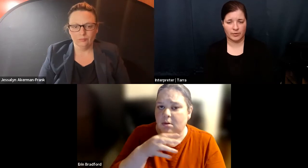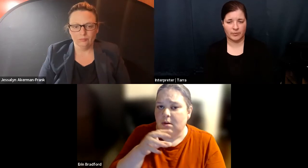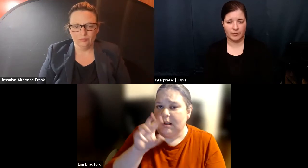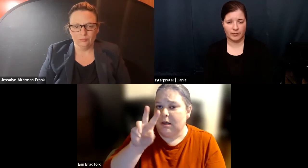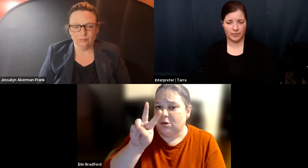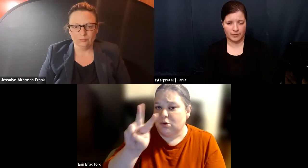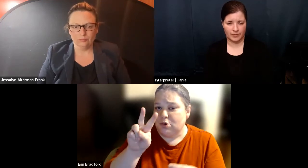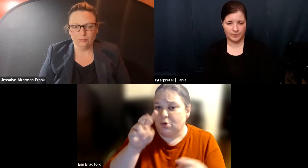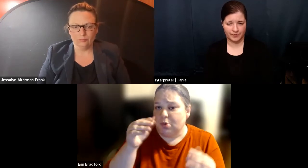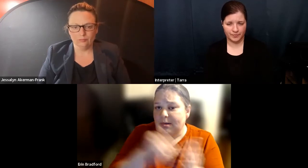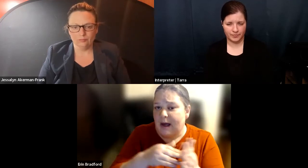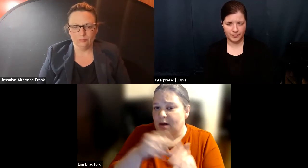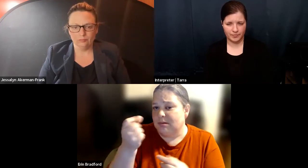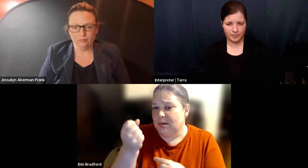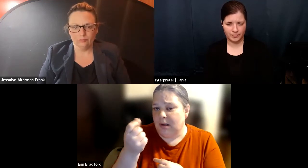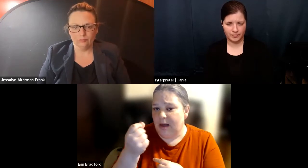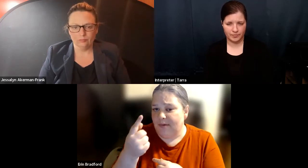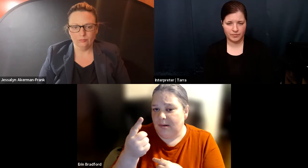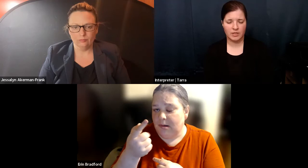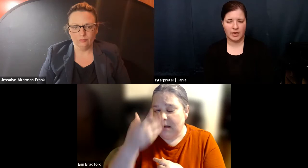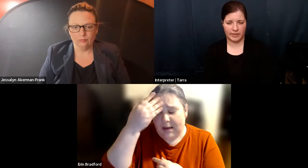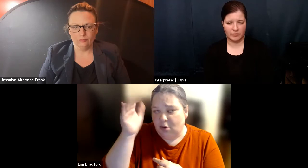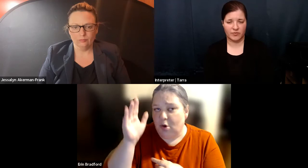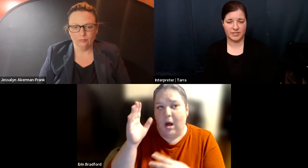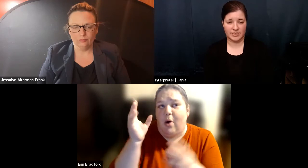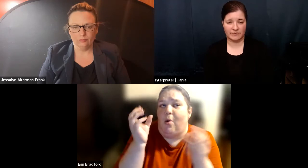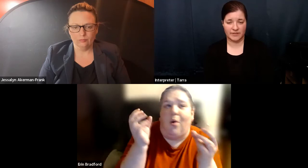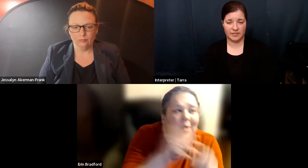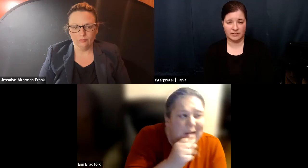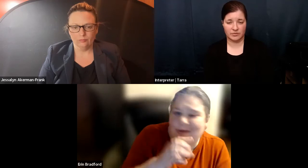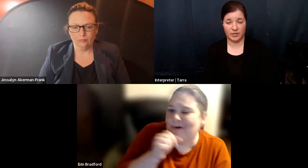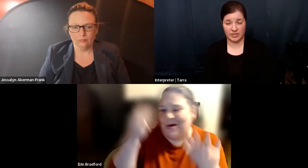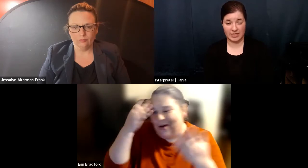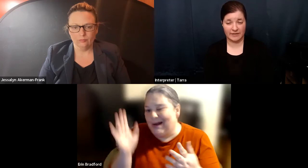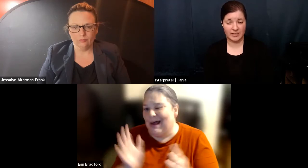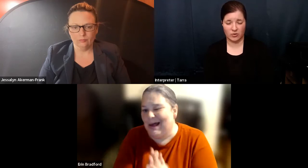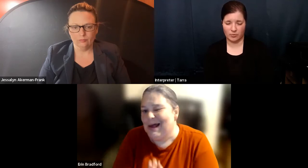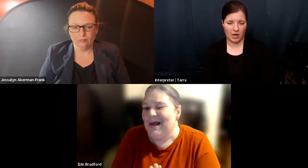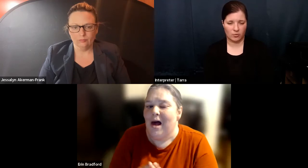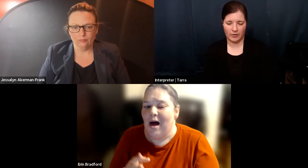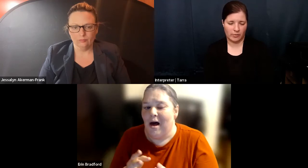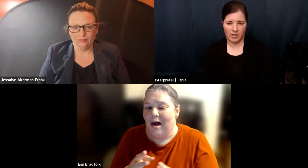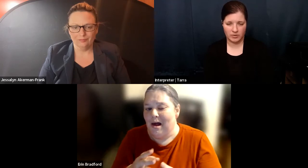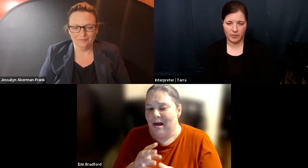And, so, through MRIs, then they finally learned that that is why I had a hearing loss and a vision loss.